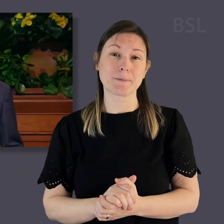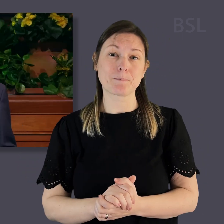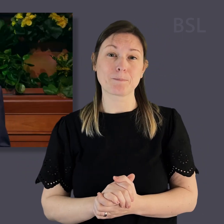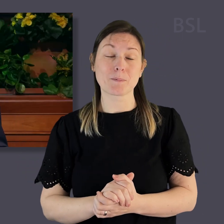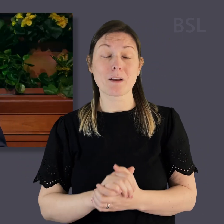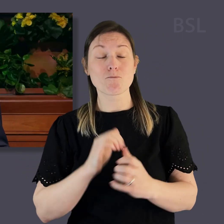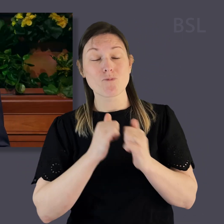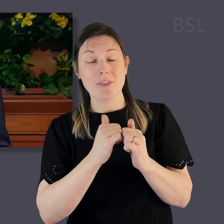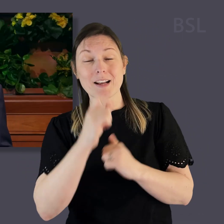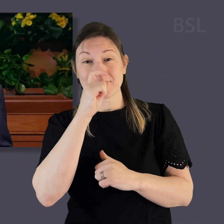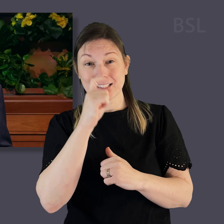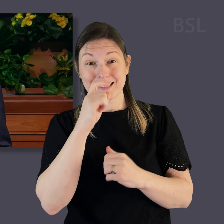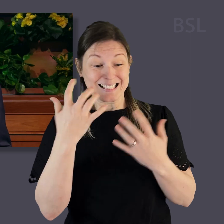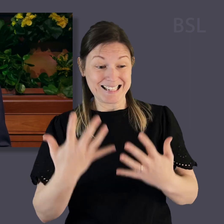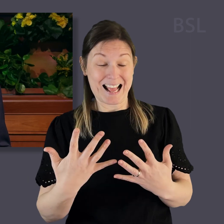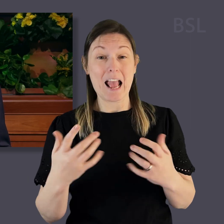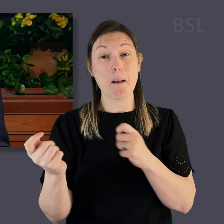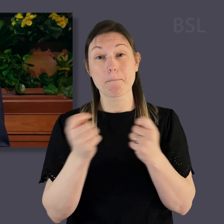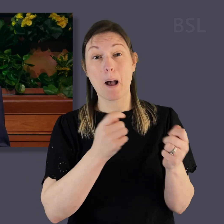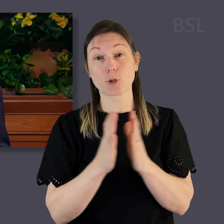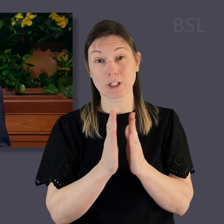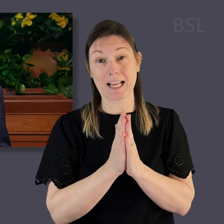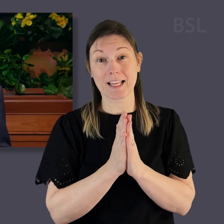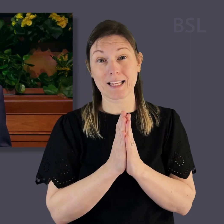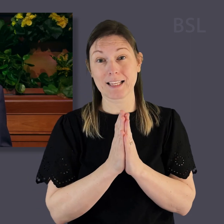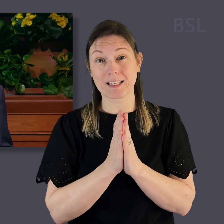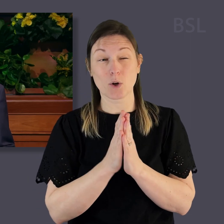Brothers and sisters, today on this Palm Sunday,